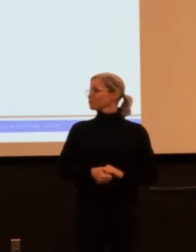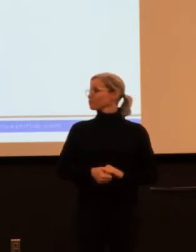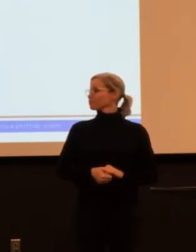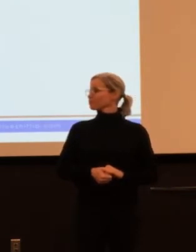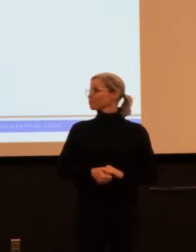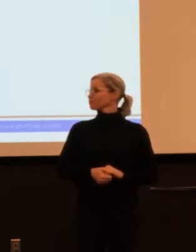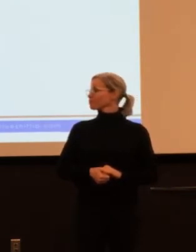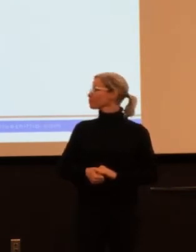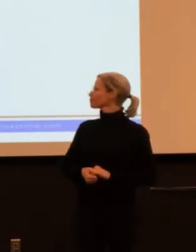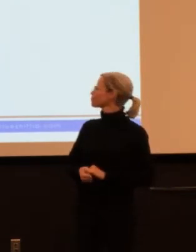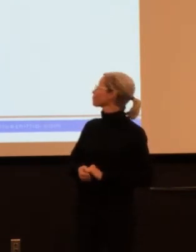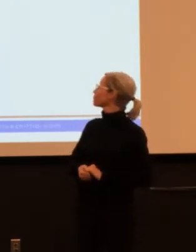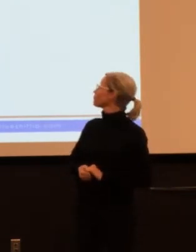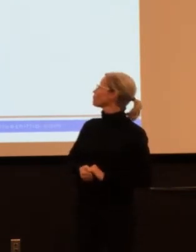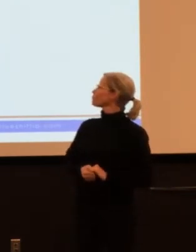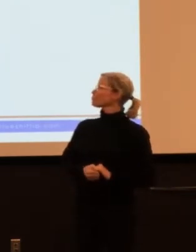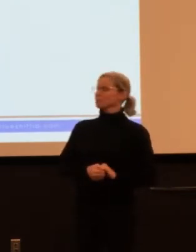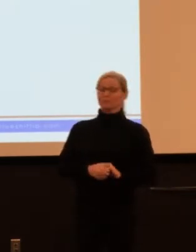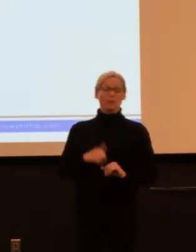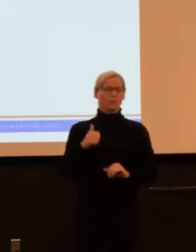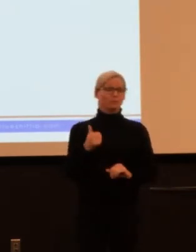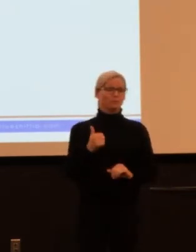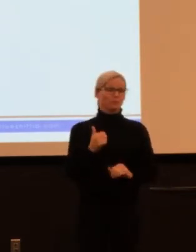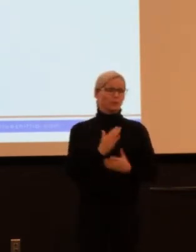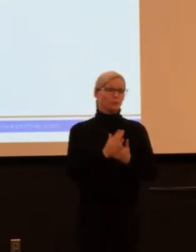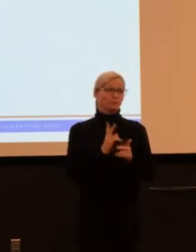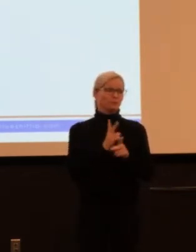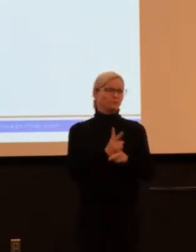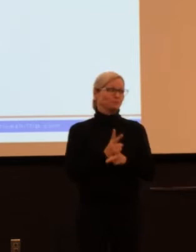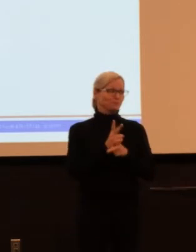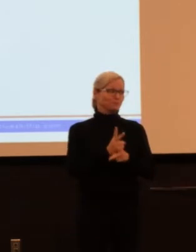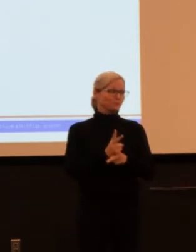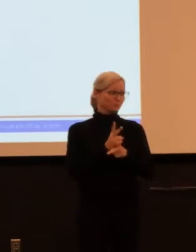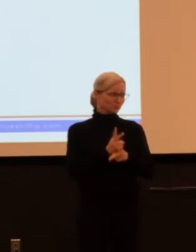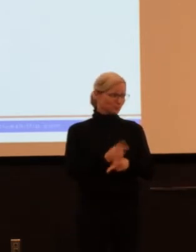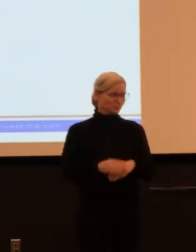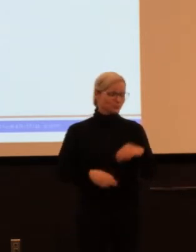Here's some pitfalls and I mention specifically pitfalls